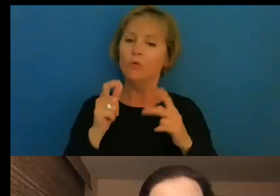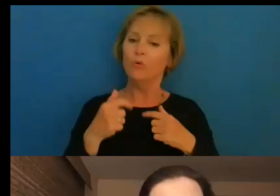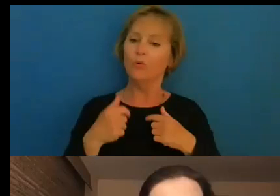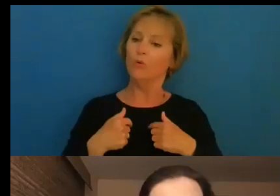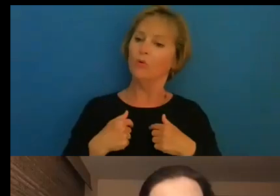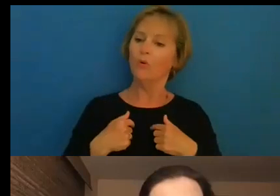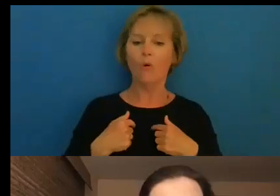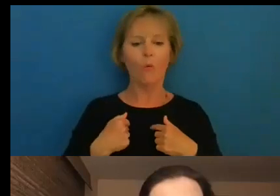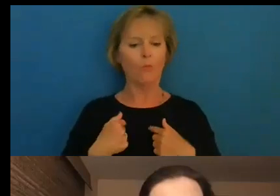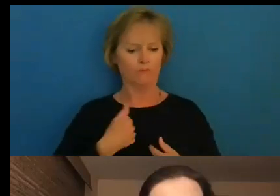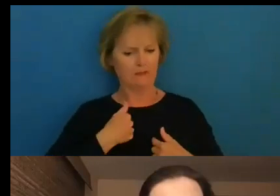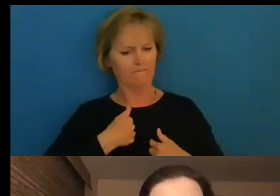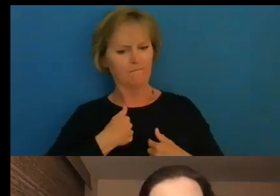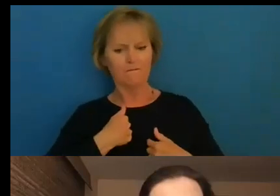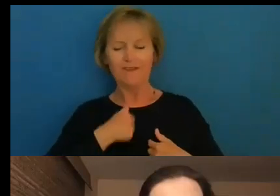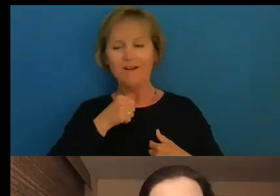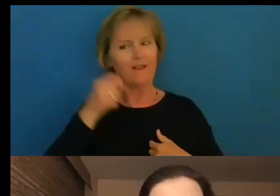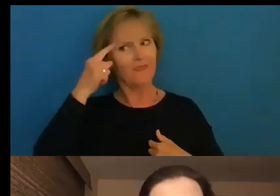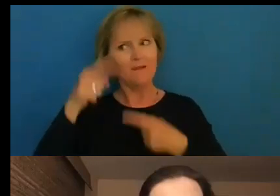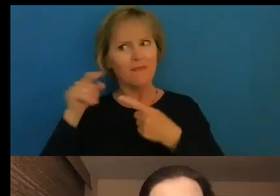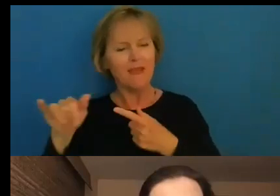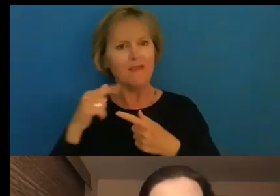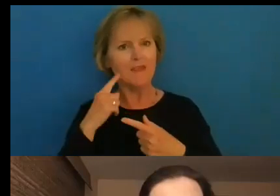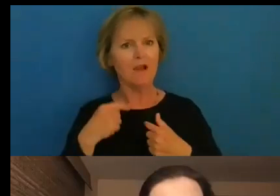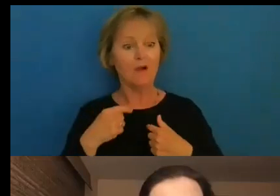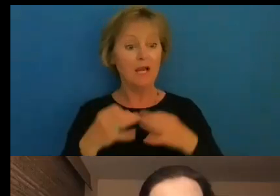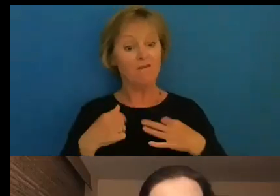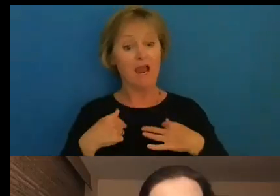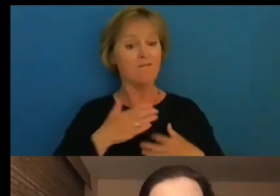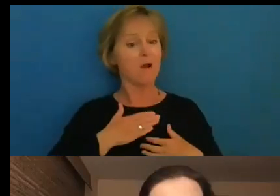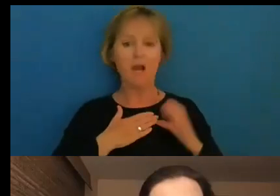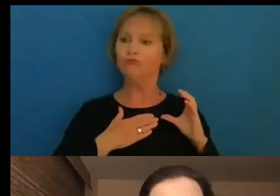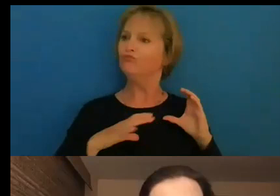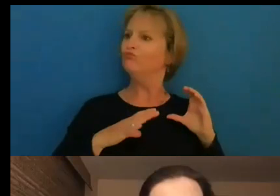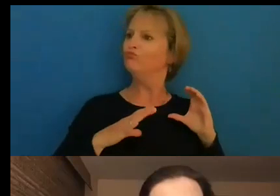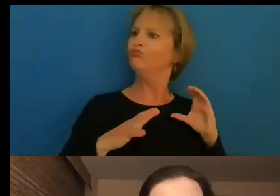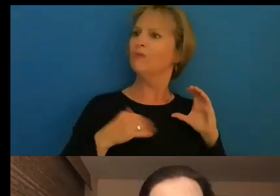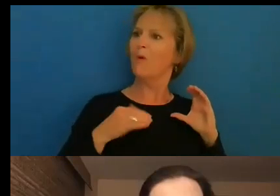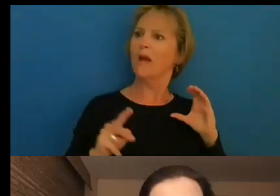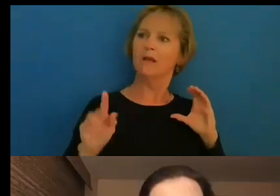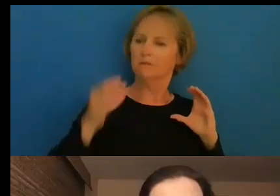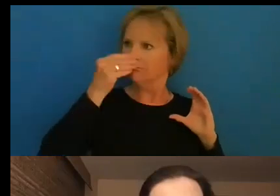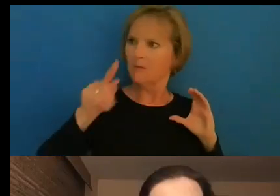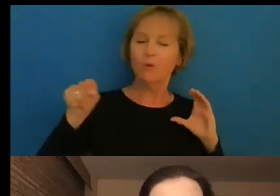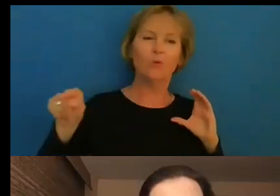individualism model aren't thinking about that. They're just like, well, If I have mine, then I'm okay. So --